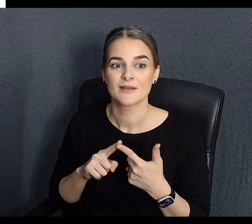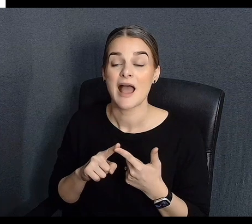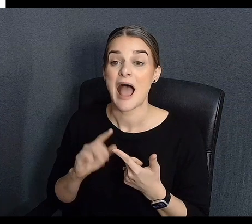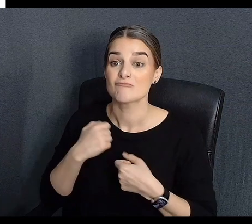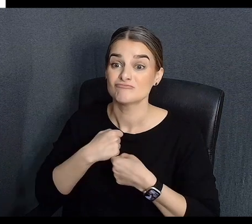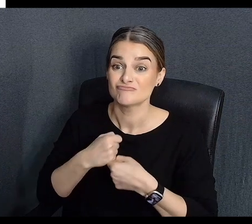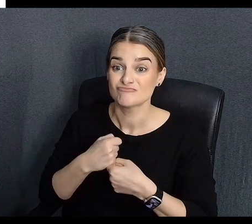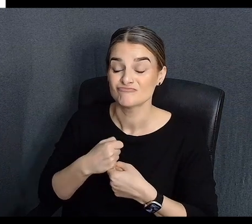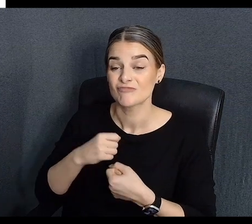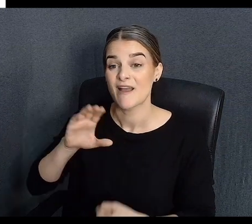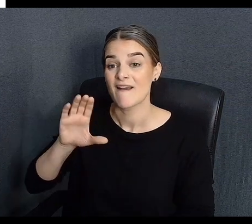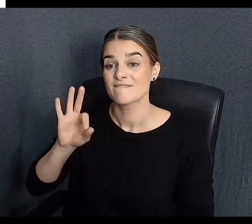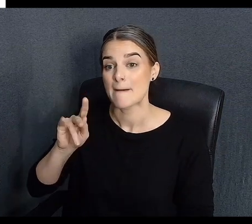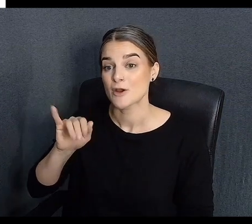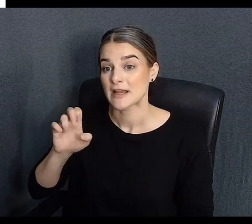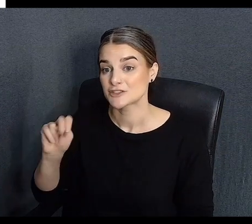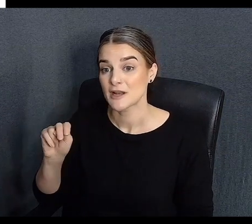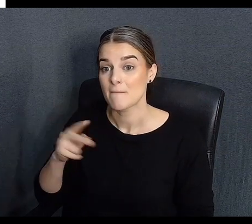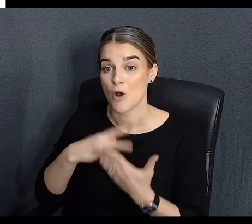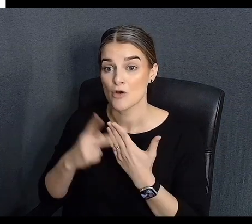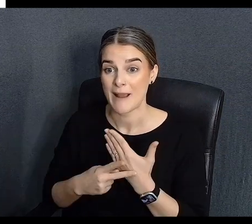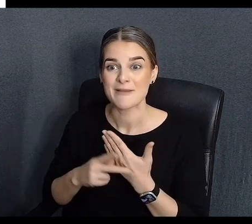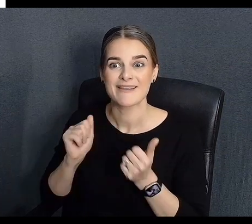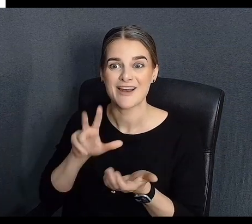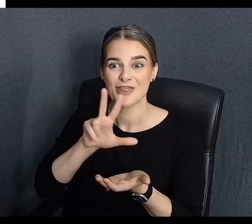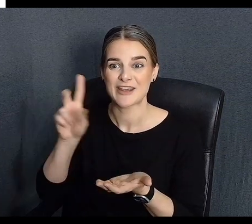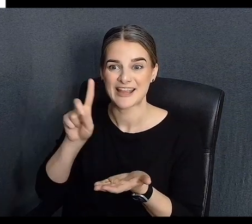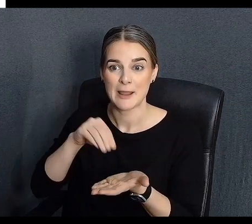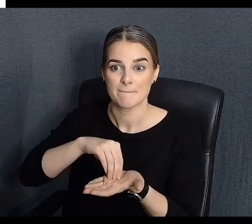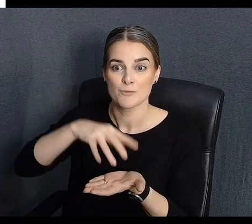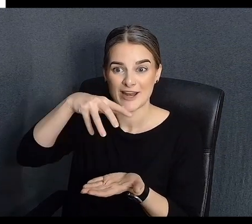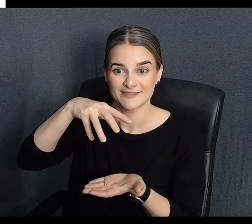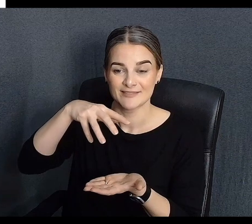can help 3D print a keyguard for your AAC device.